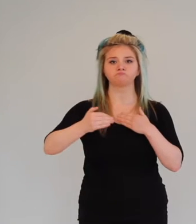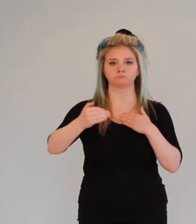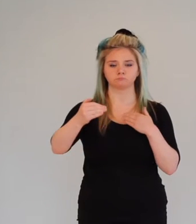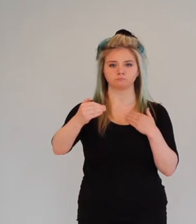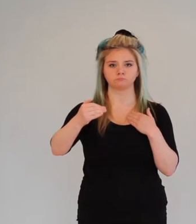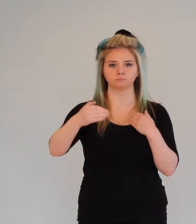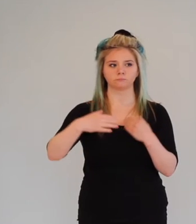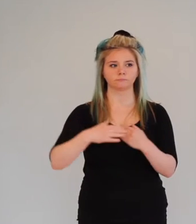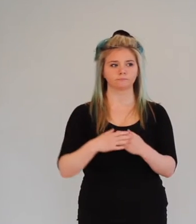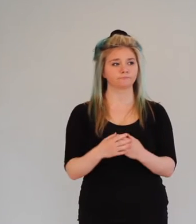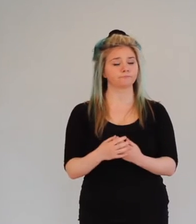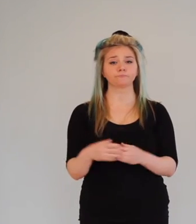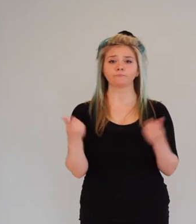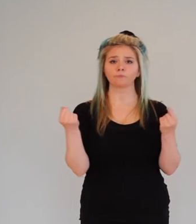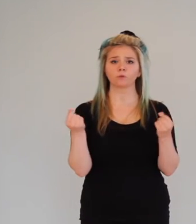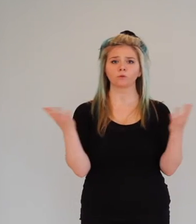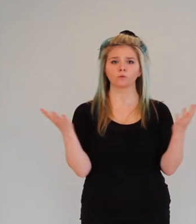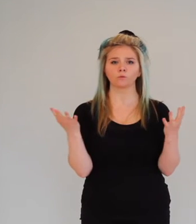allowing everything to begin to relax